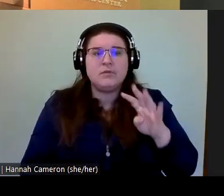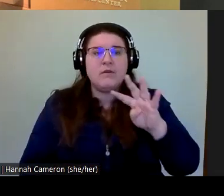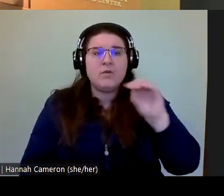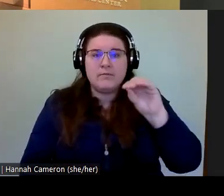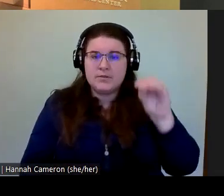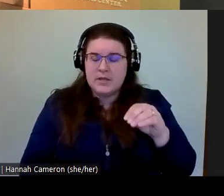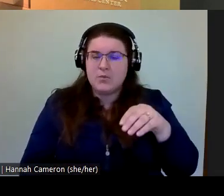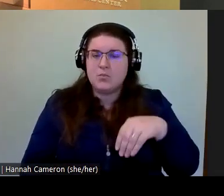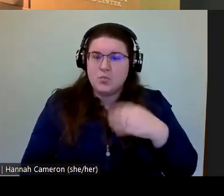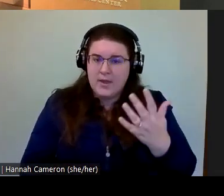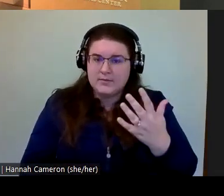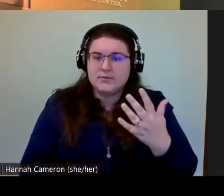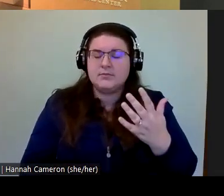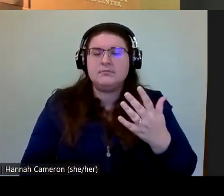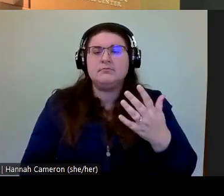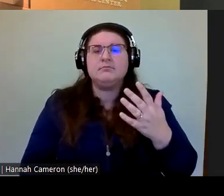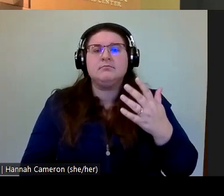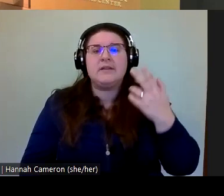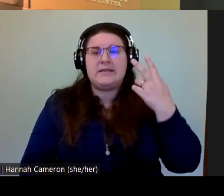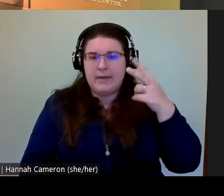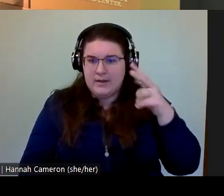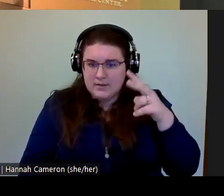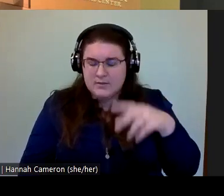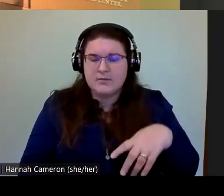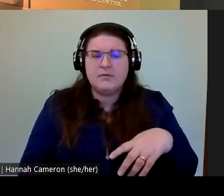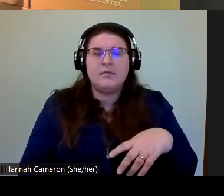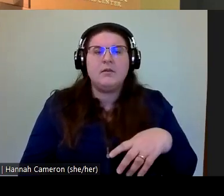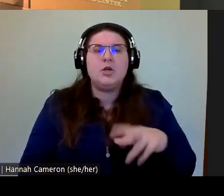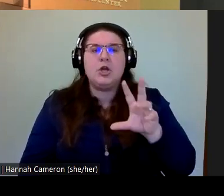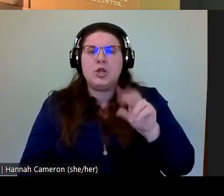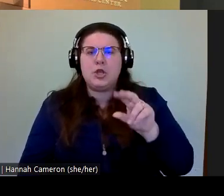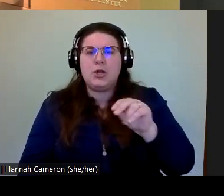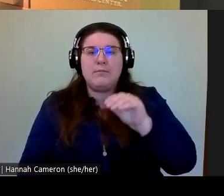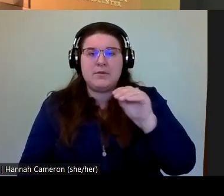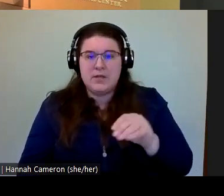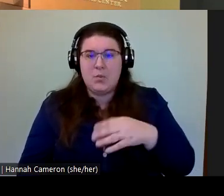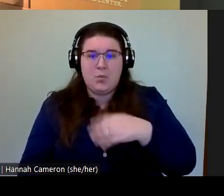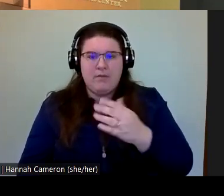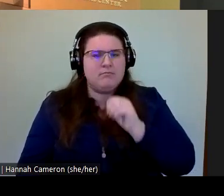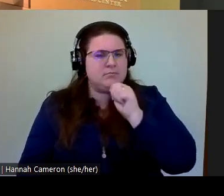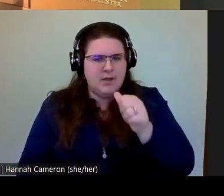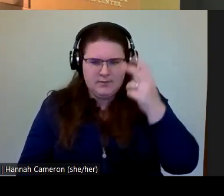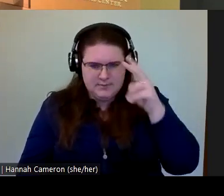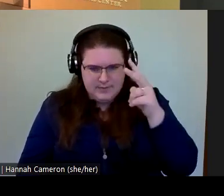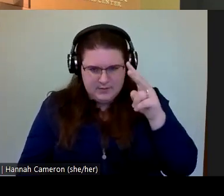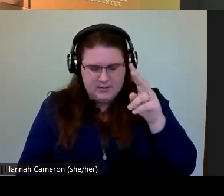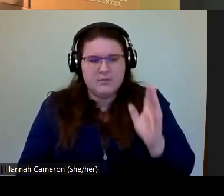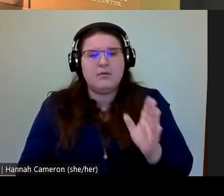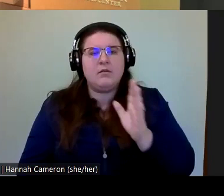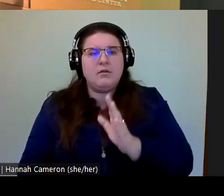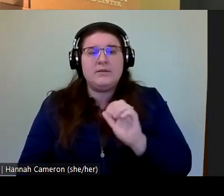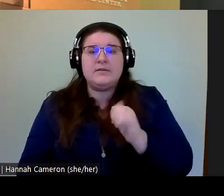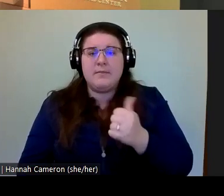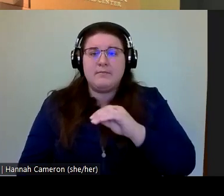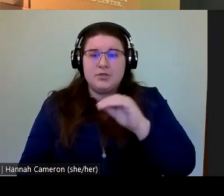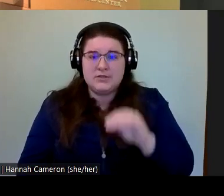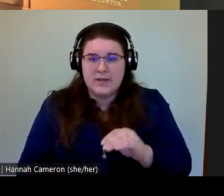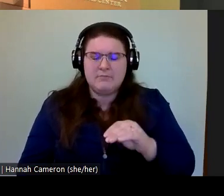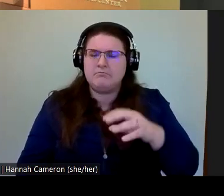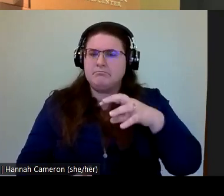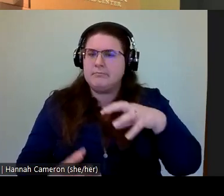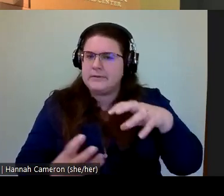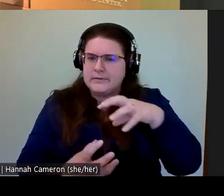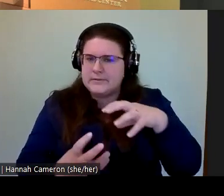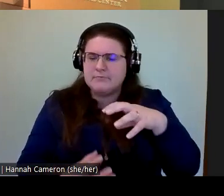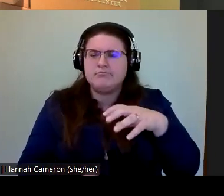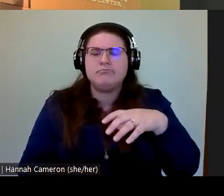hispanic uh 40 about 30% white non-hispanic and then about 10% mixed for African American black